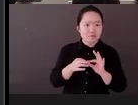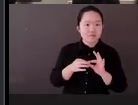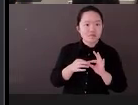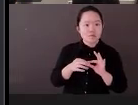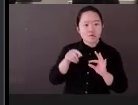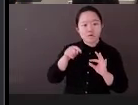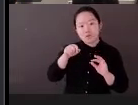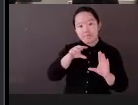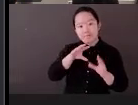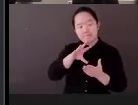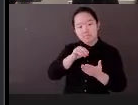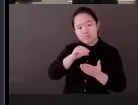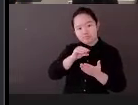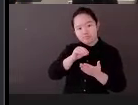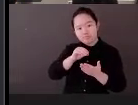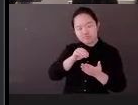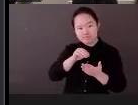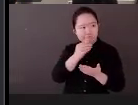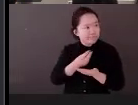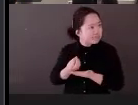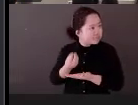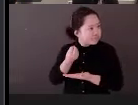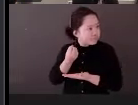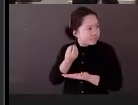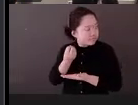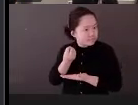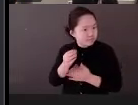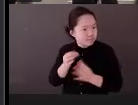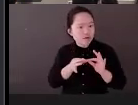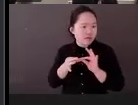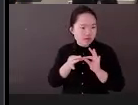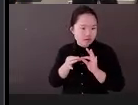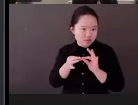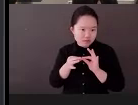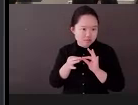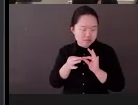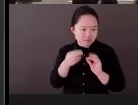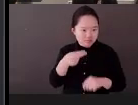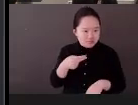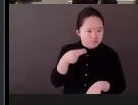And in the bottom of the screen